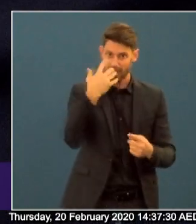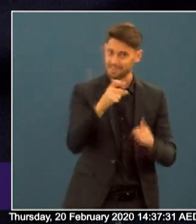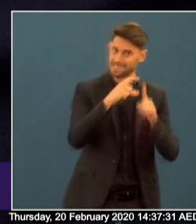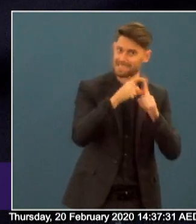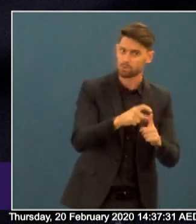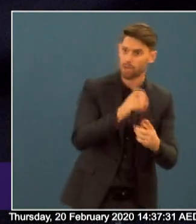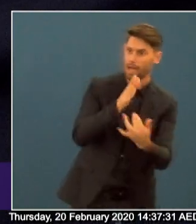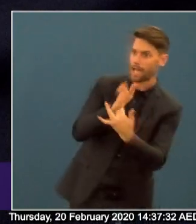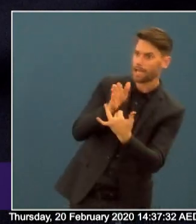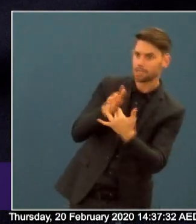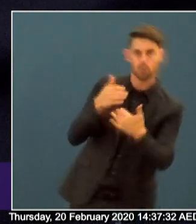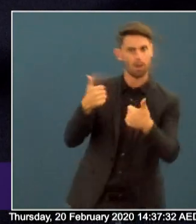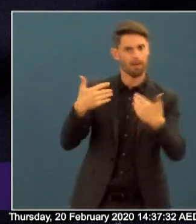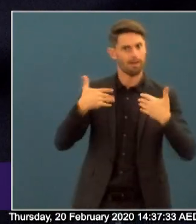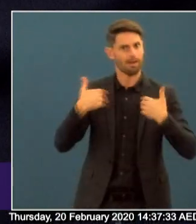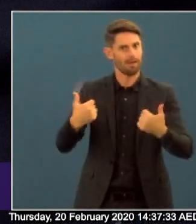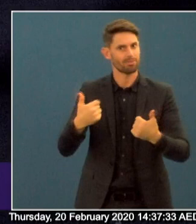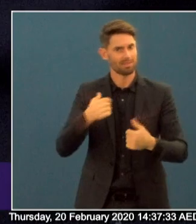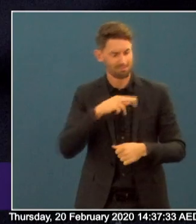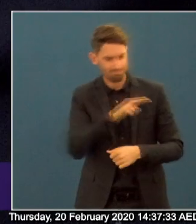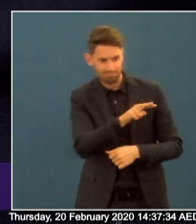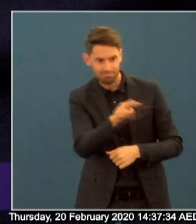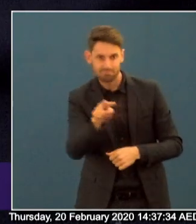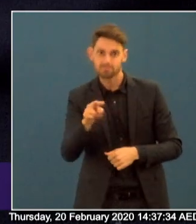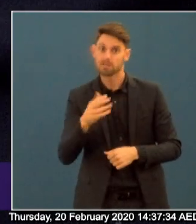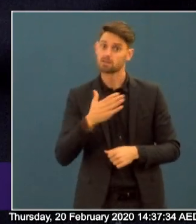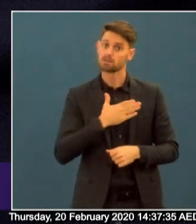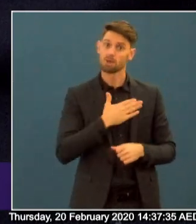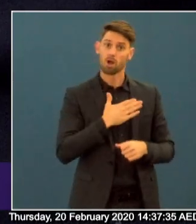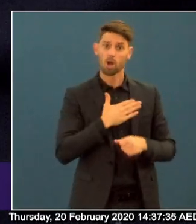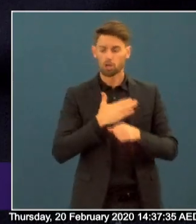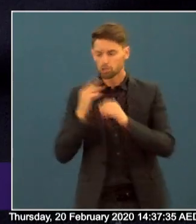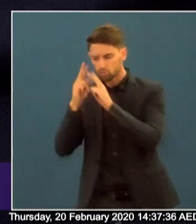health care. And, as a researcher, through mixed methods research and